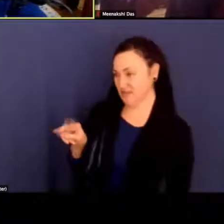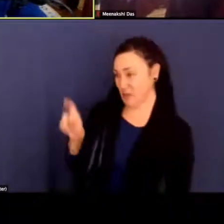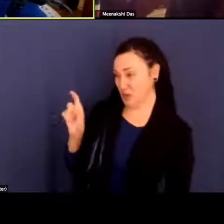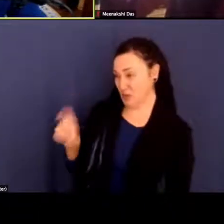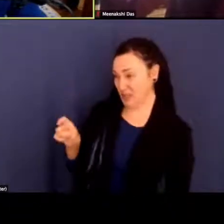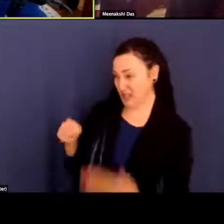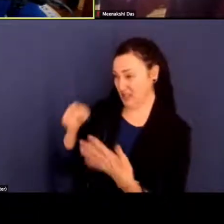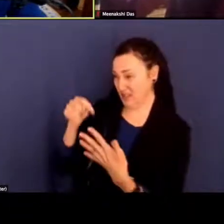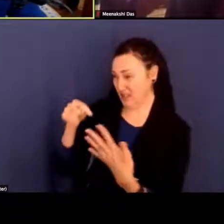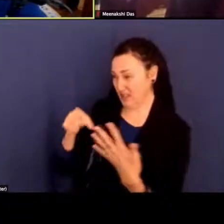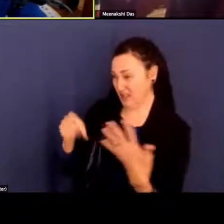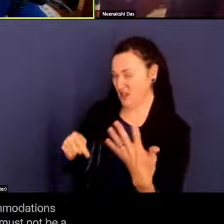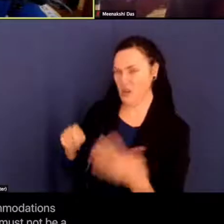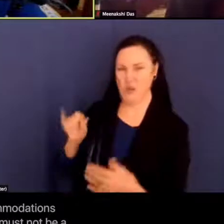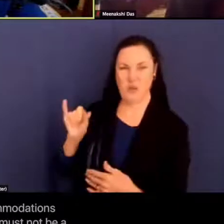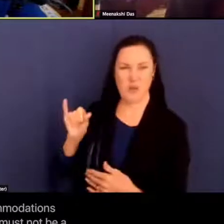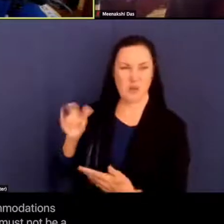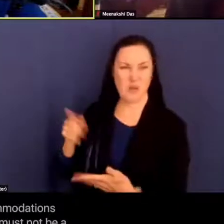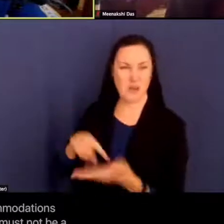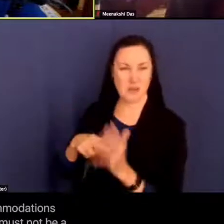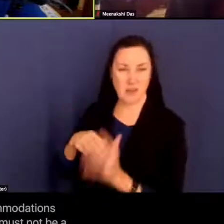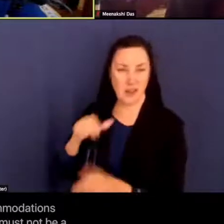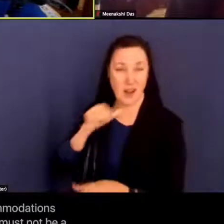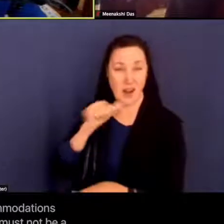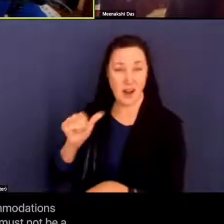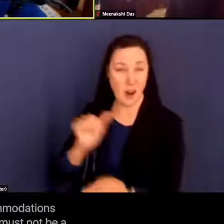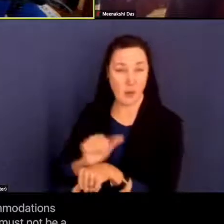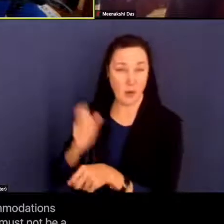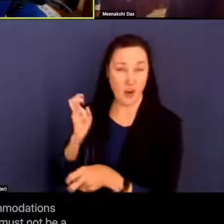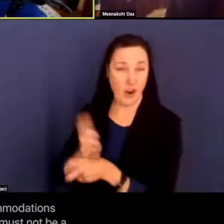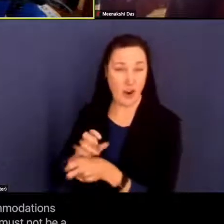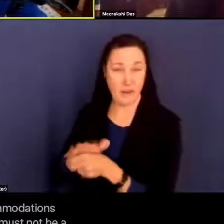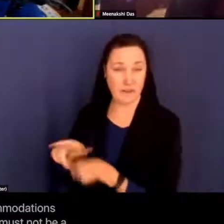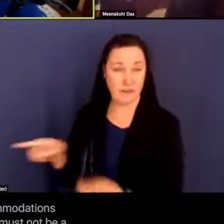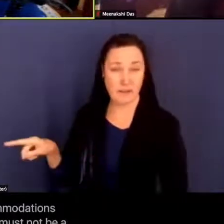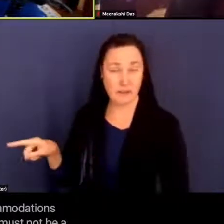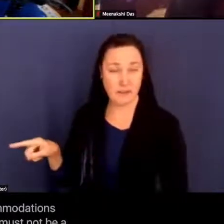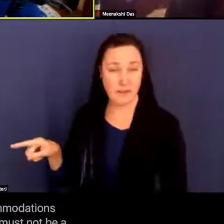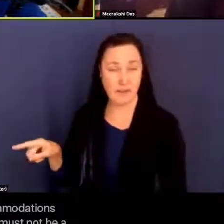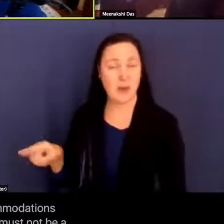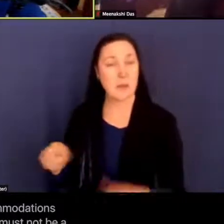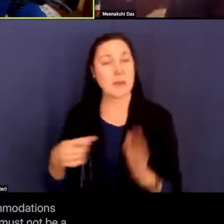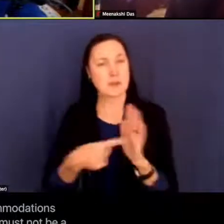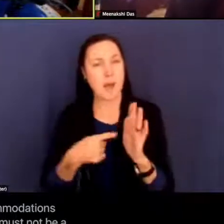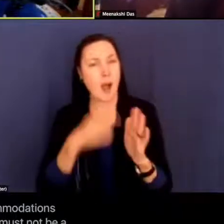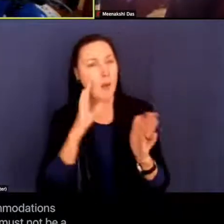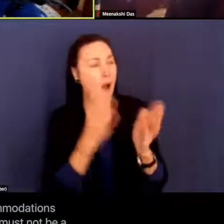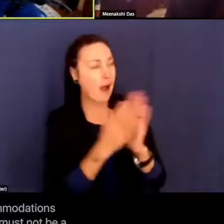worker because sometimes I would need flexible deadlines or I would not be able to attend class.